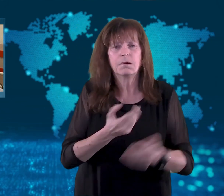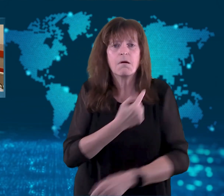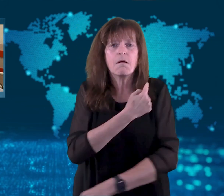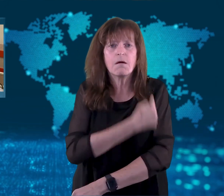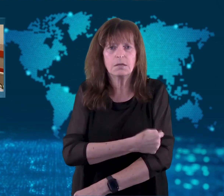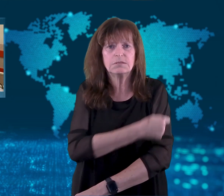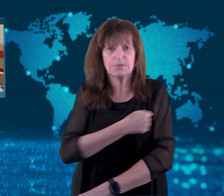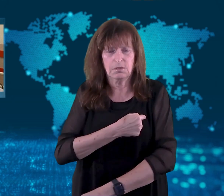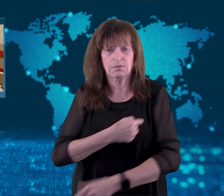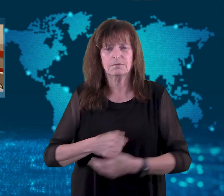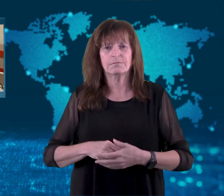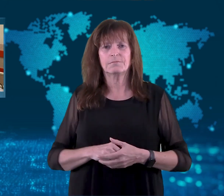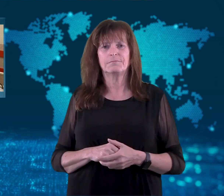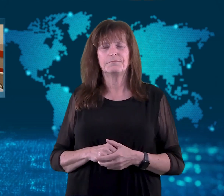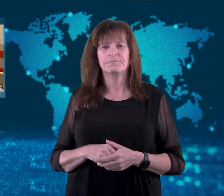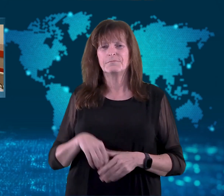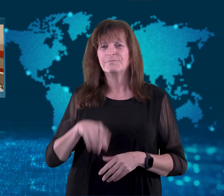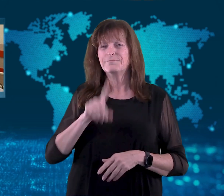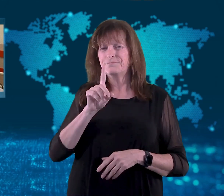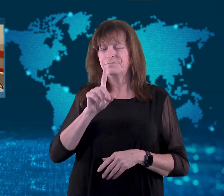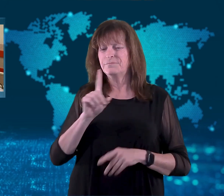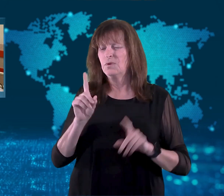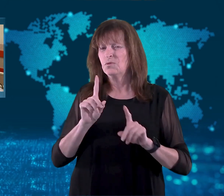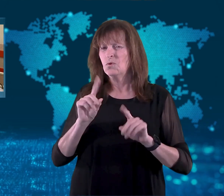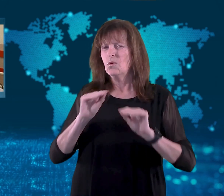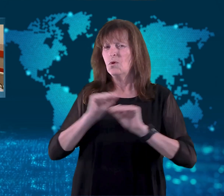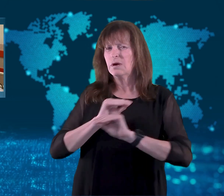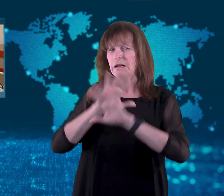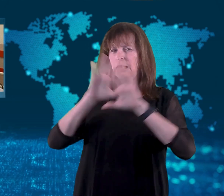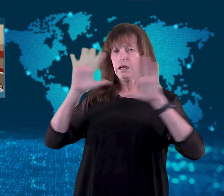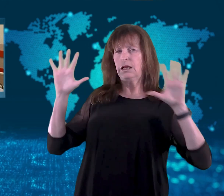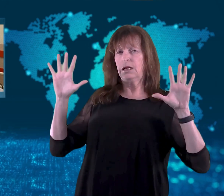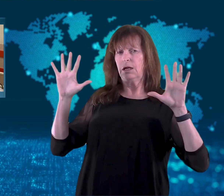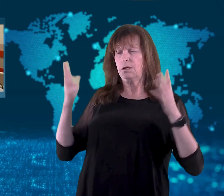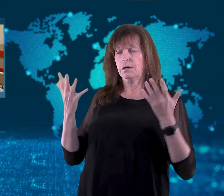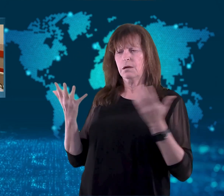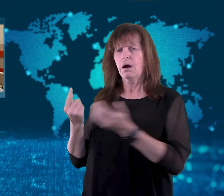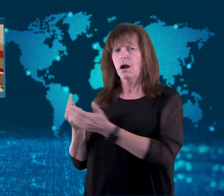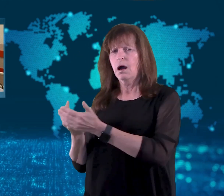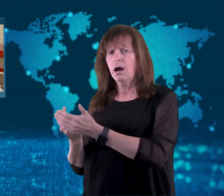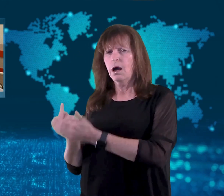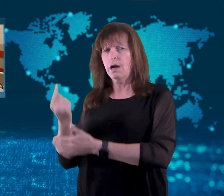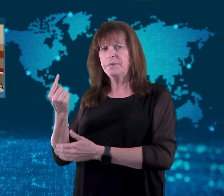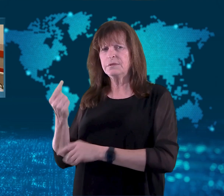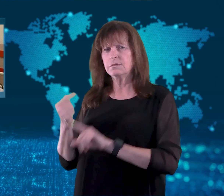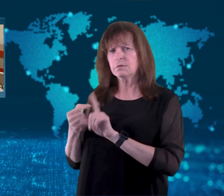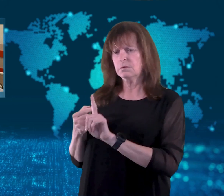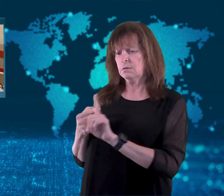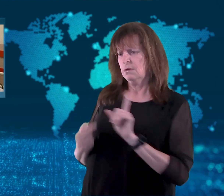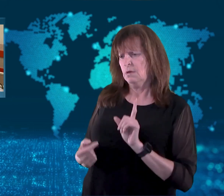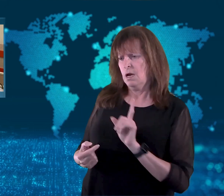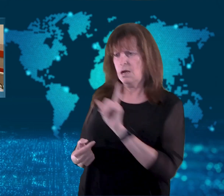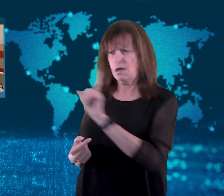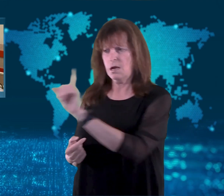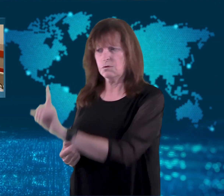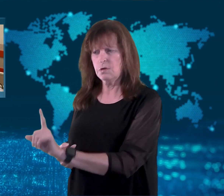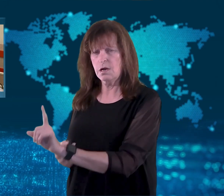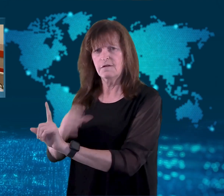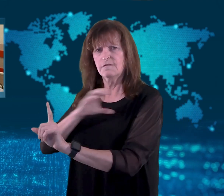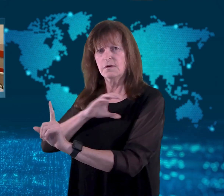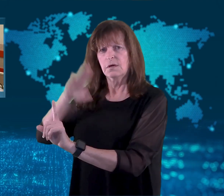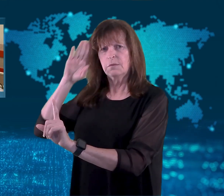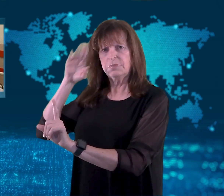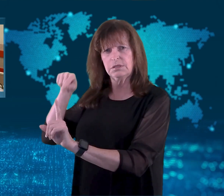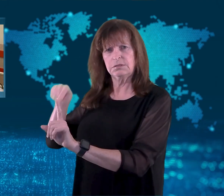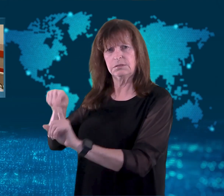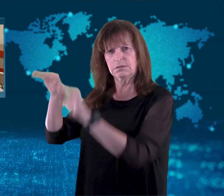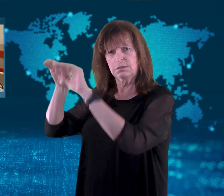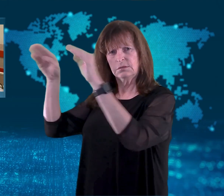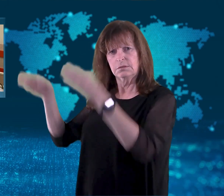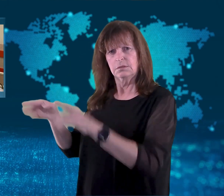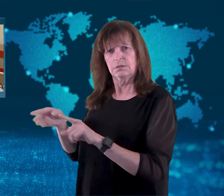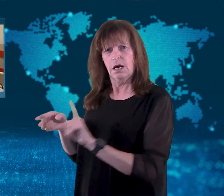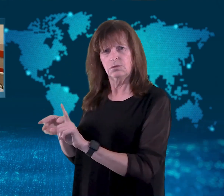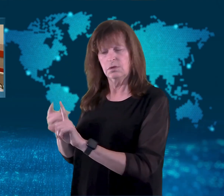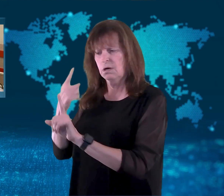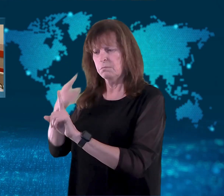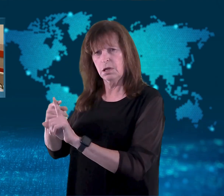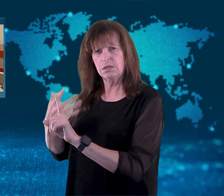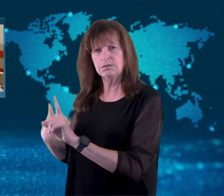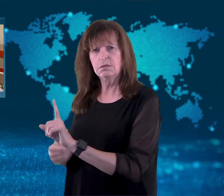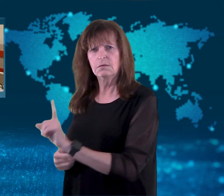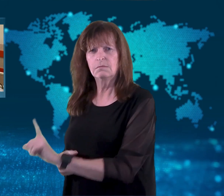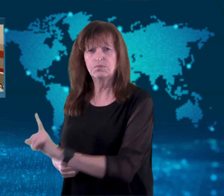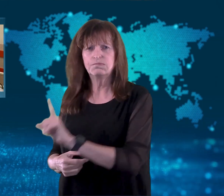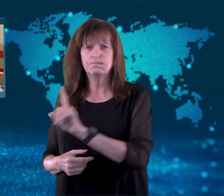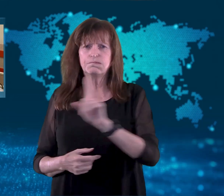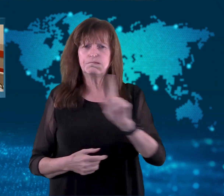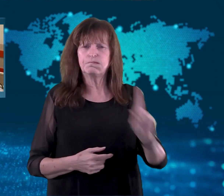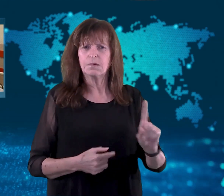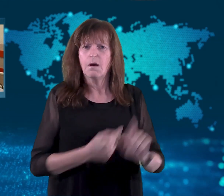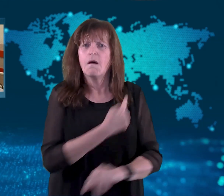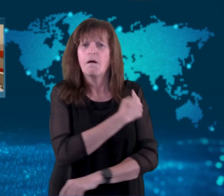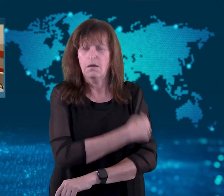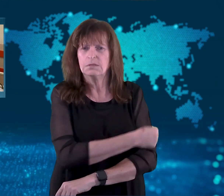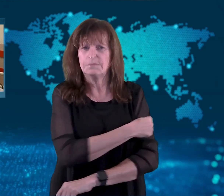A state television report said that she had a sudden heart problem and was immediately